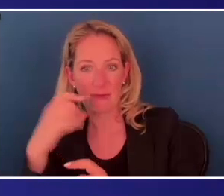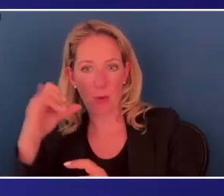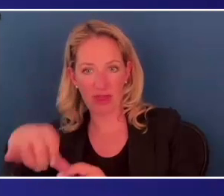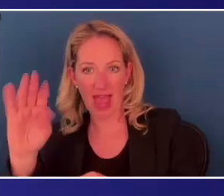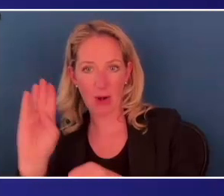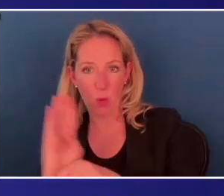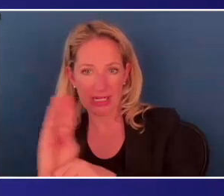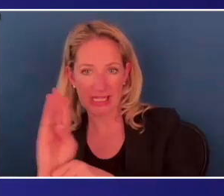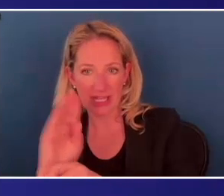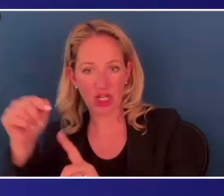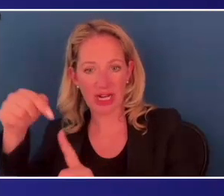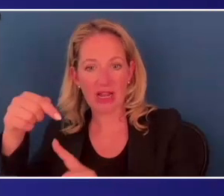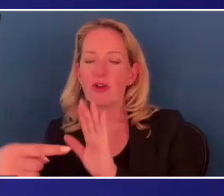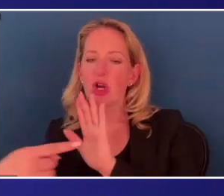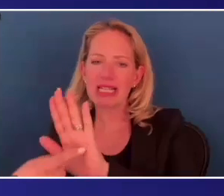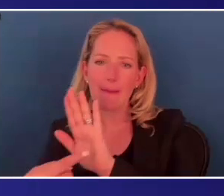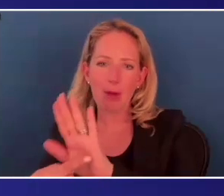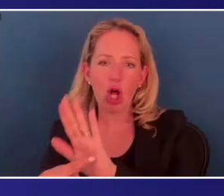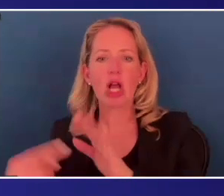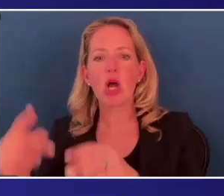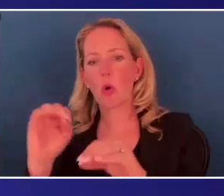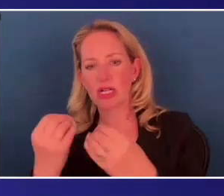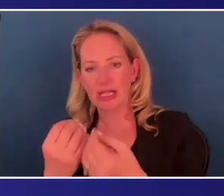So for example, there's, there's organizations called 5 0 1 c 13.